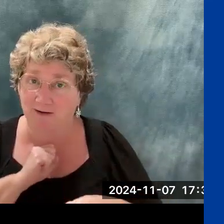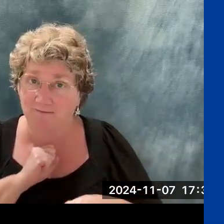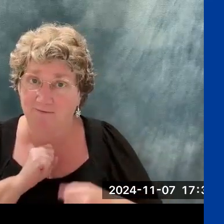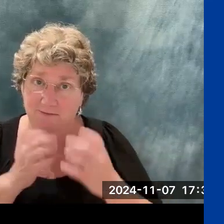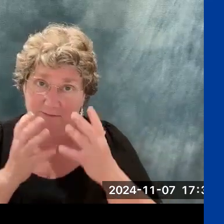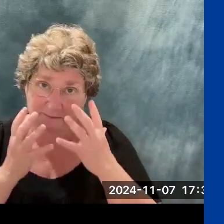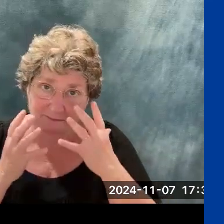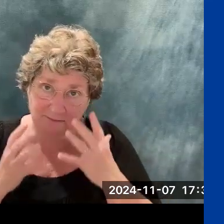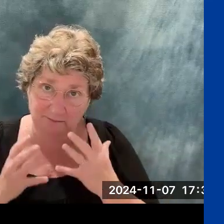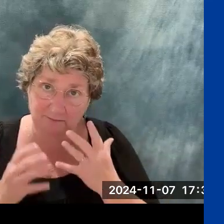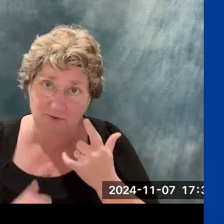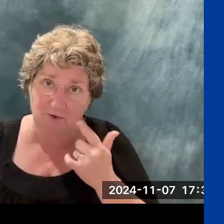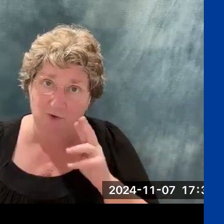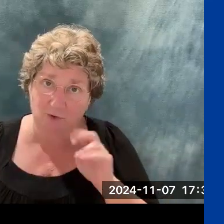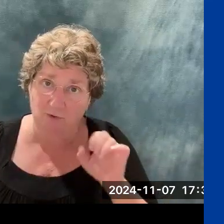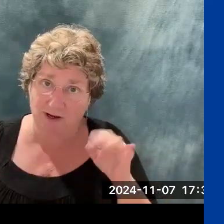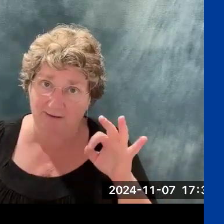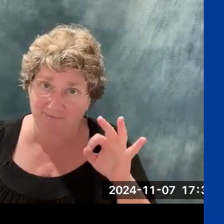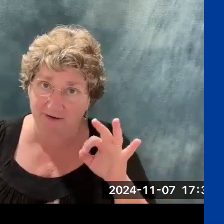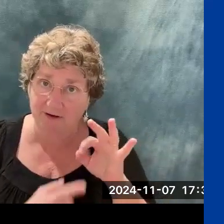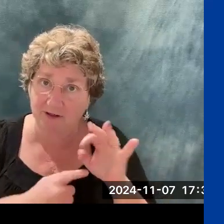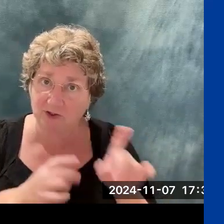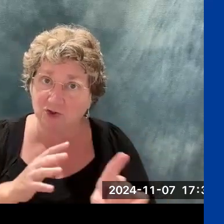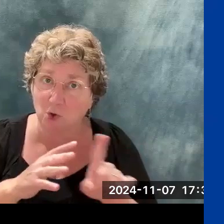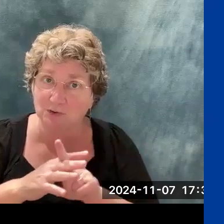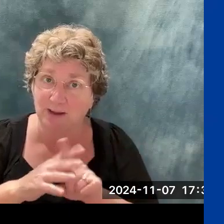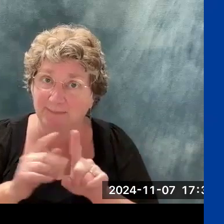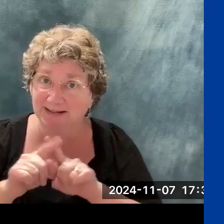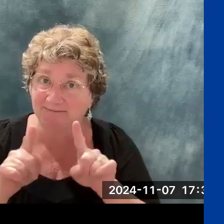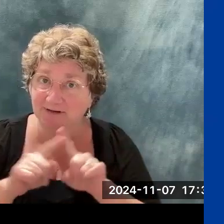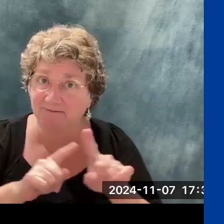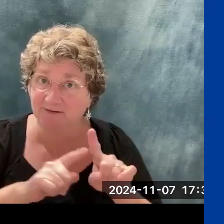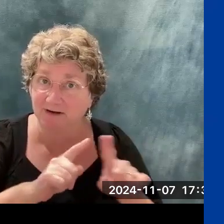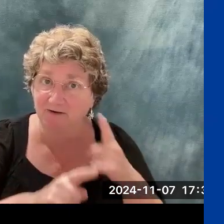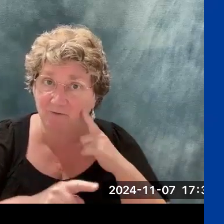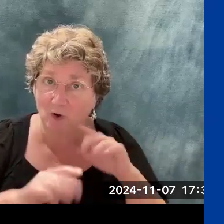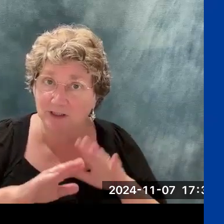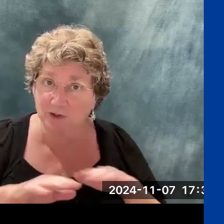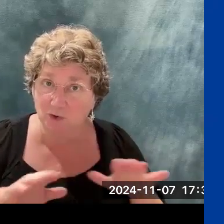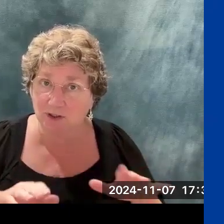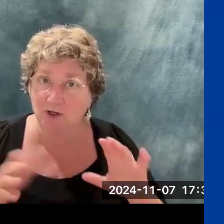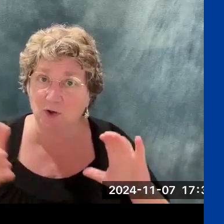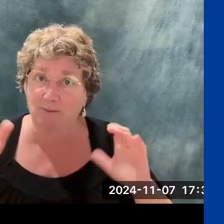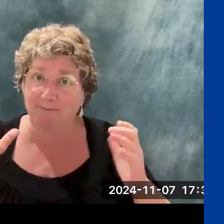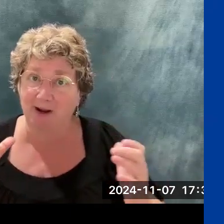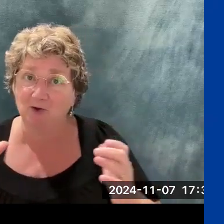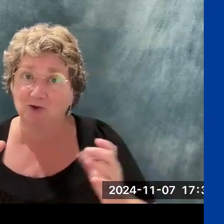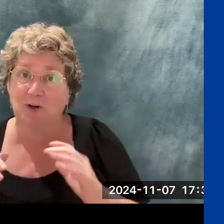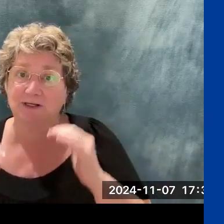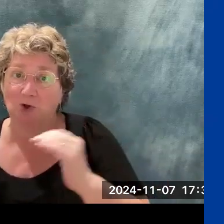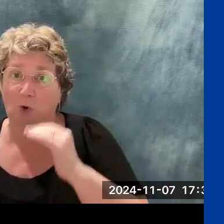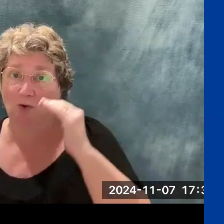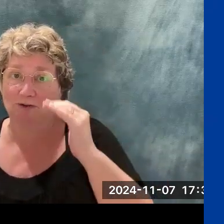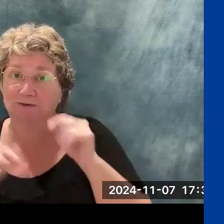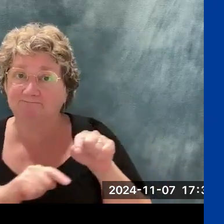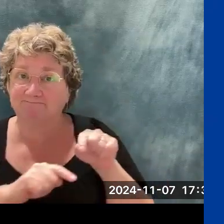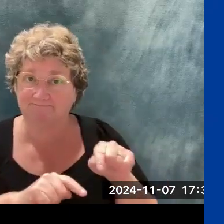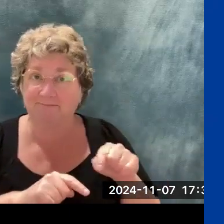Grief is going to show up differently for everyone. And it's not uncommon for youth to express anger as